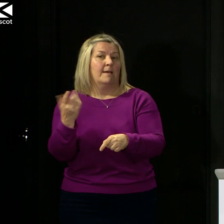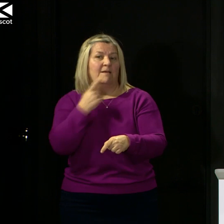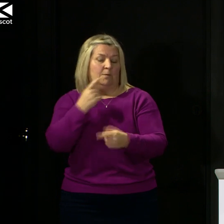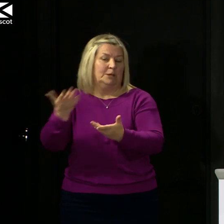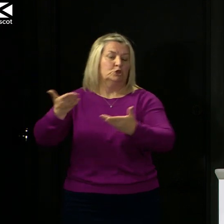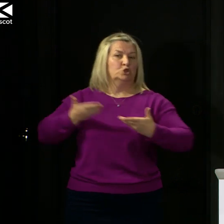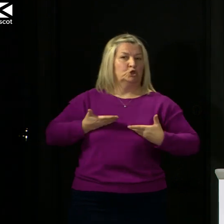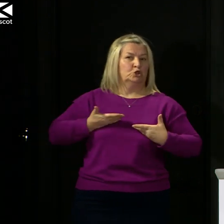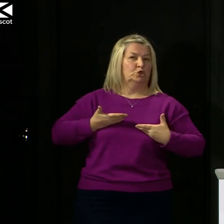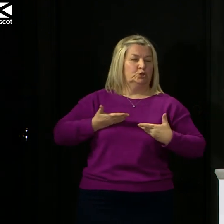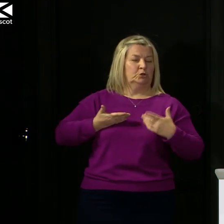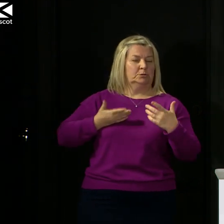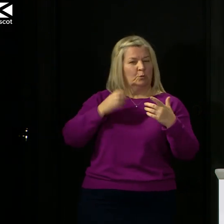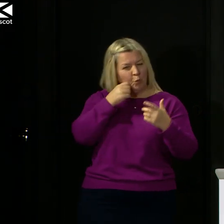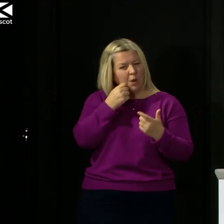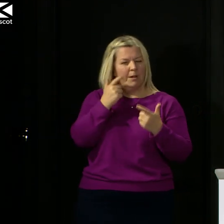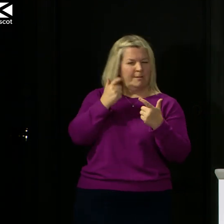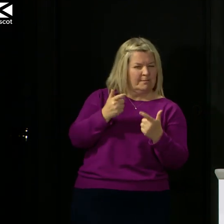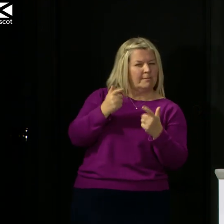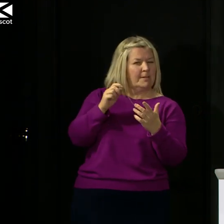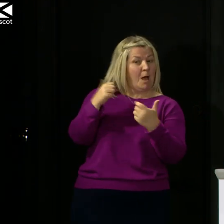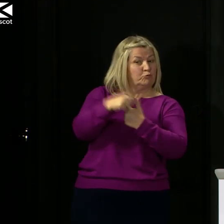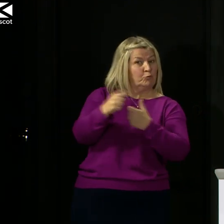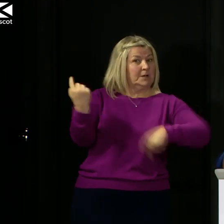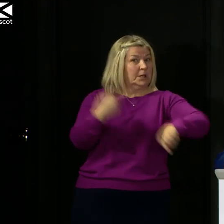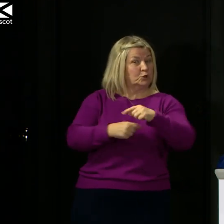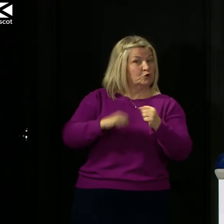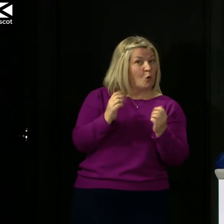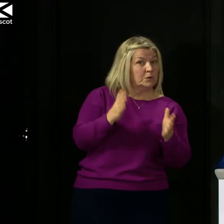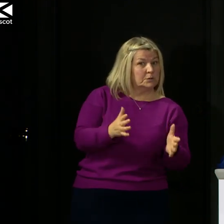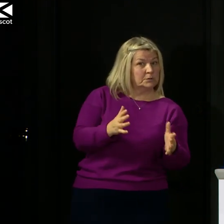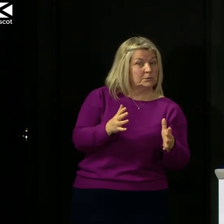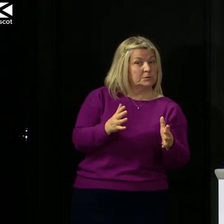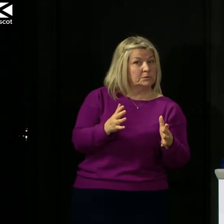very carefully whether that is appropriate and fits within the decision-making process